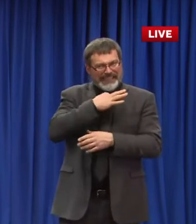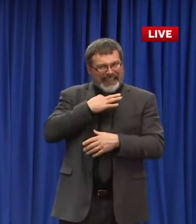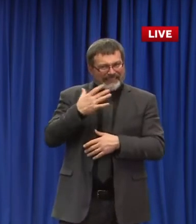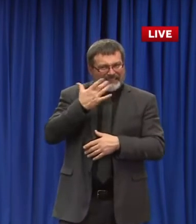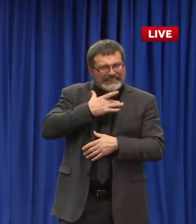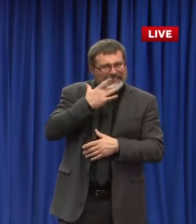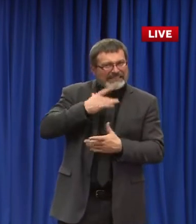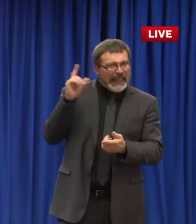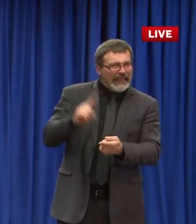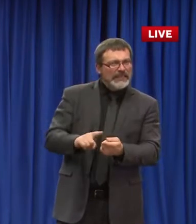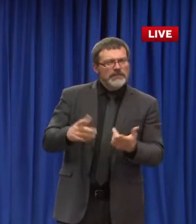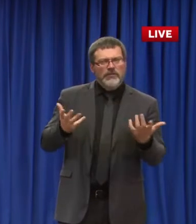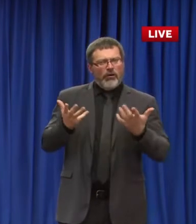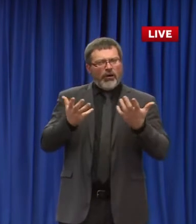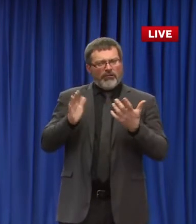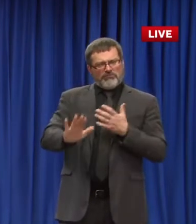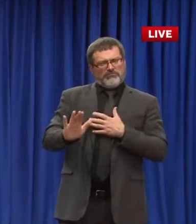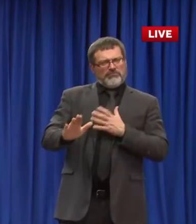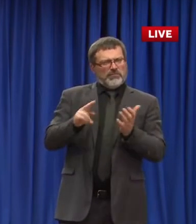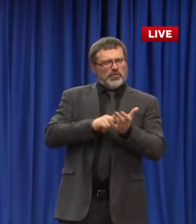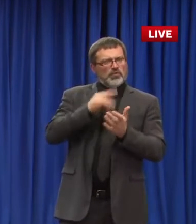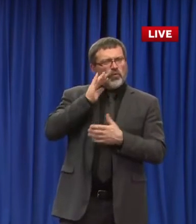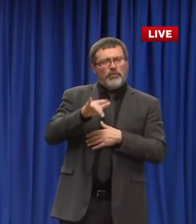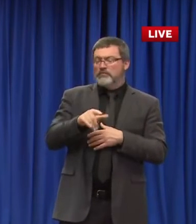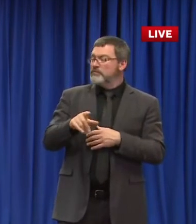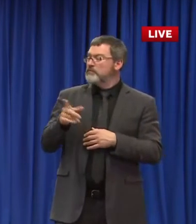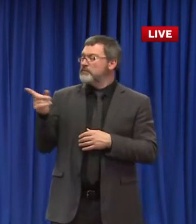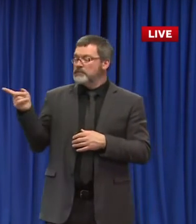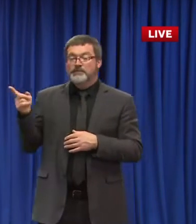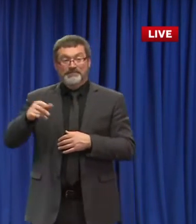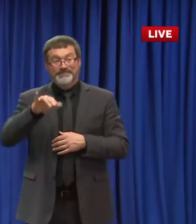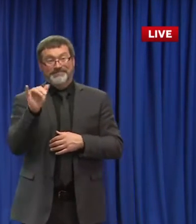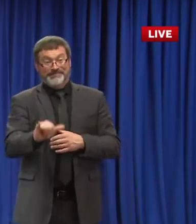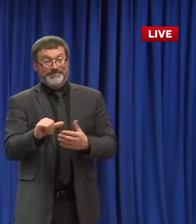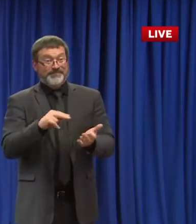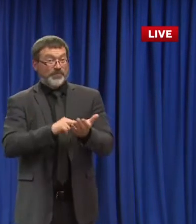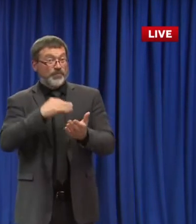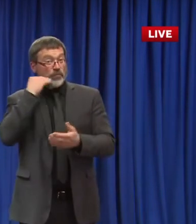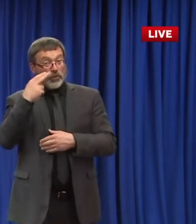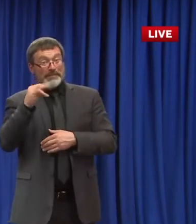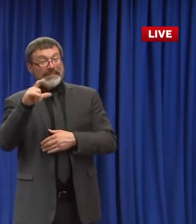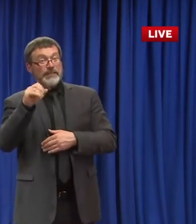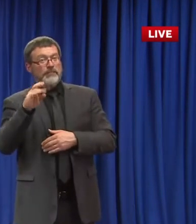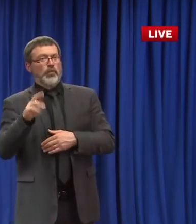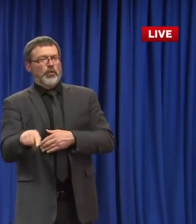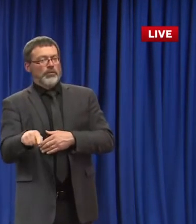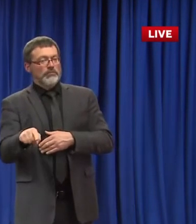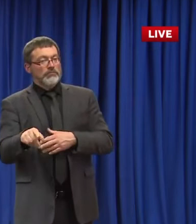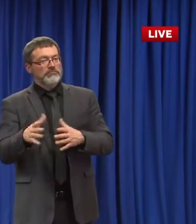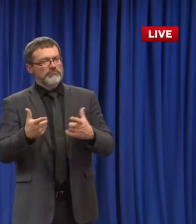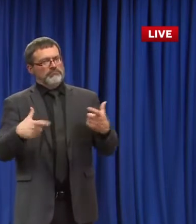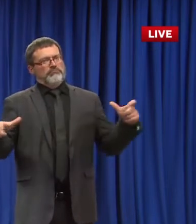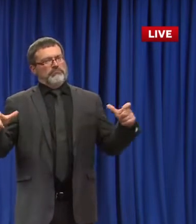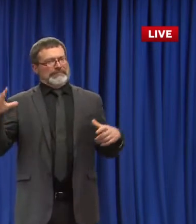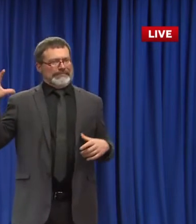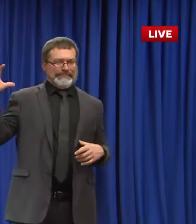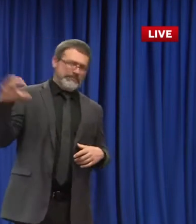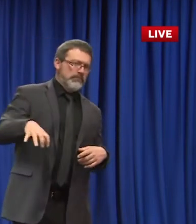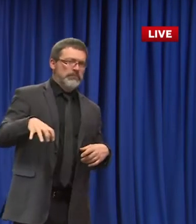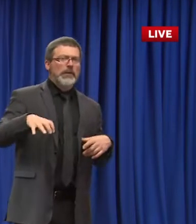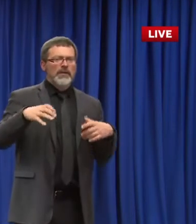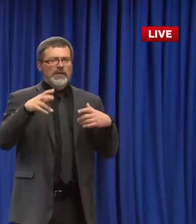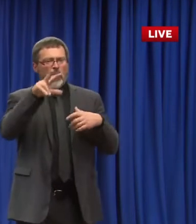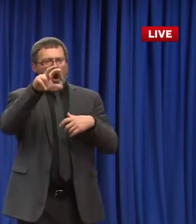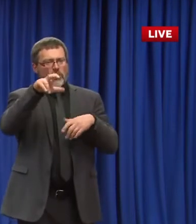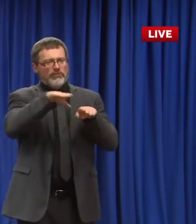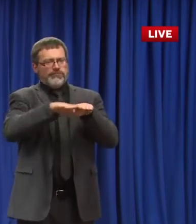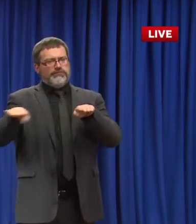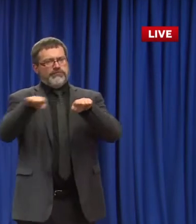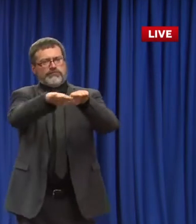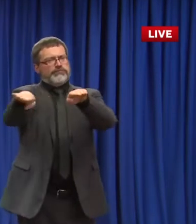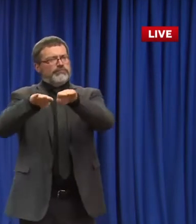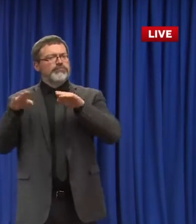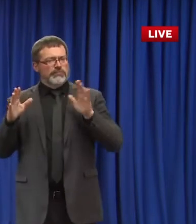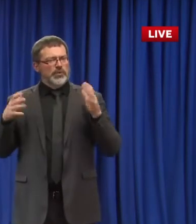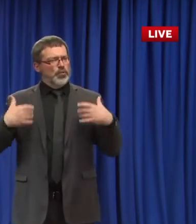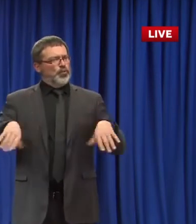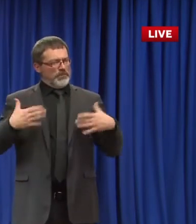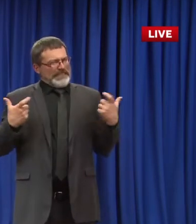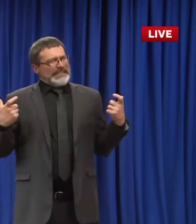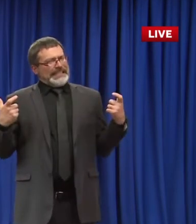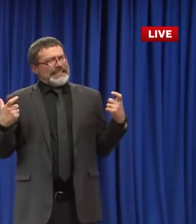THE LAST SO HILLSBOROUGH COUNTY NURSING HOME, VERY BIG FACILITY AS YOU KNOW, YOU KNOW PROBABLY CLOSE TO 300 BEDS AT HILLSBOROUGH COUNTY NURSING HOME.